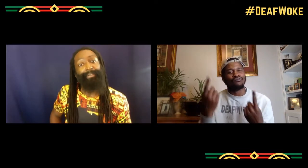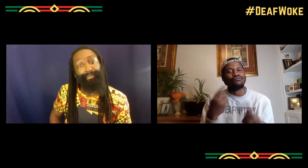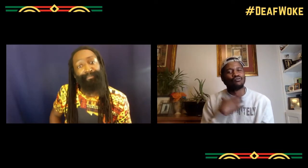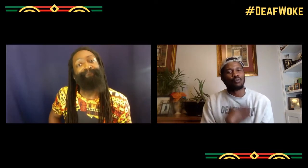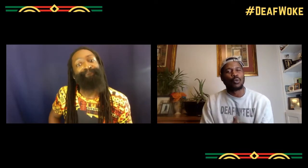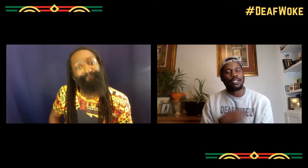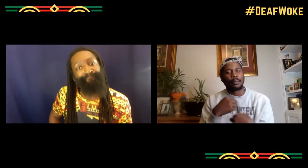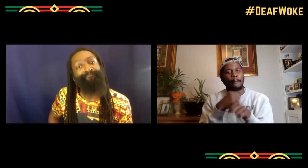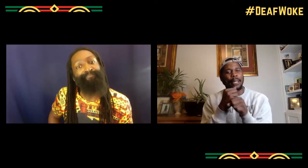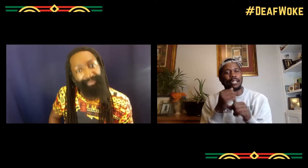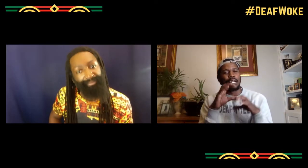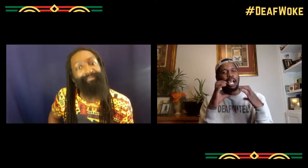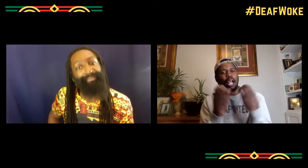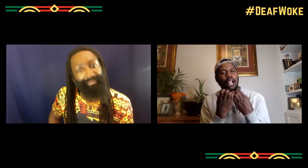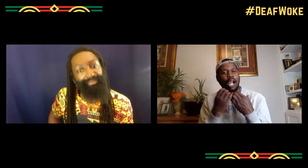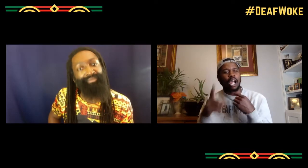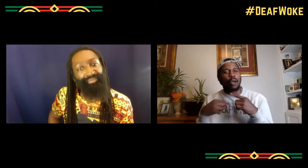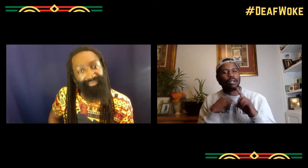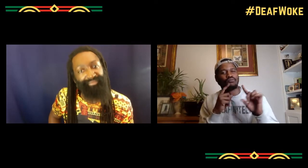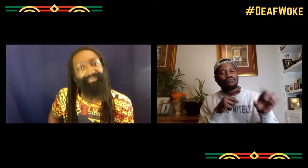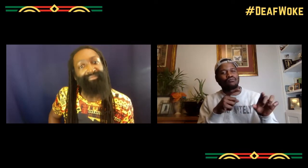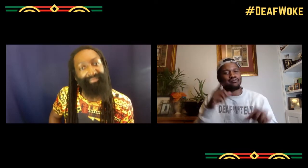You know, that's something that, you know, I've always longed for.